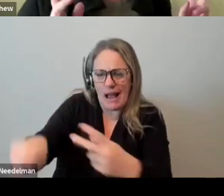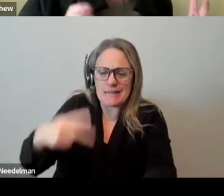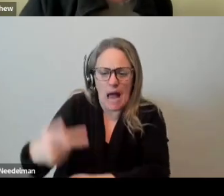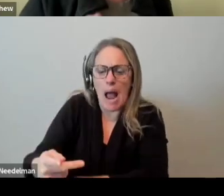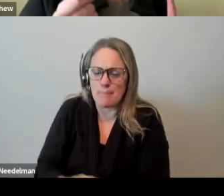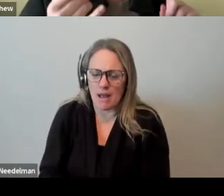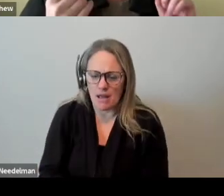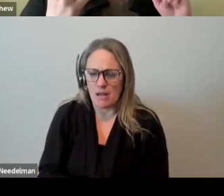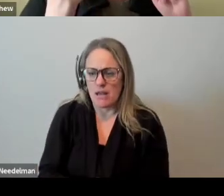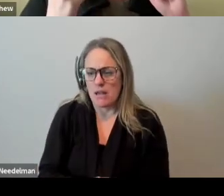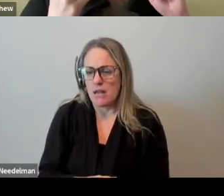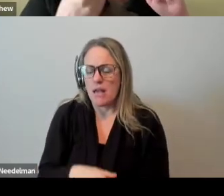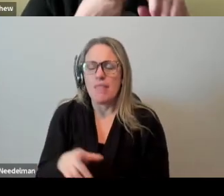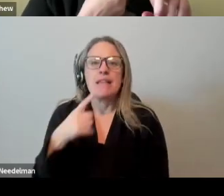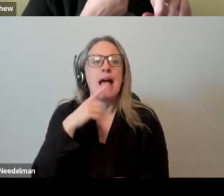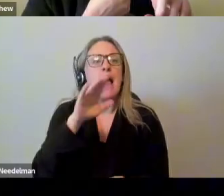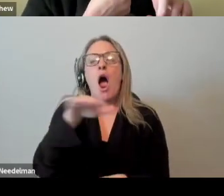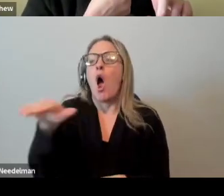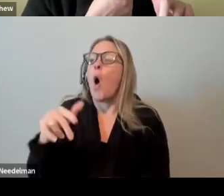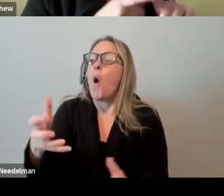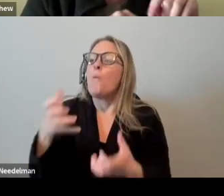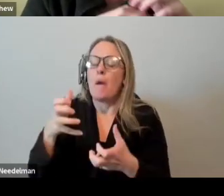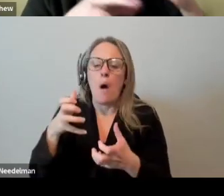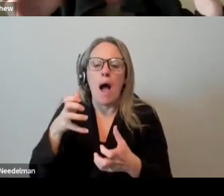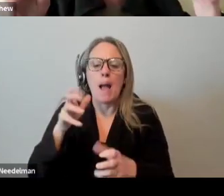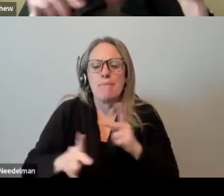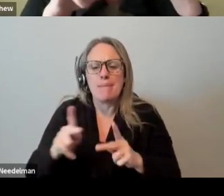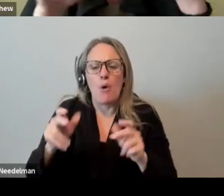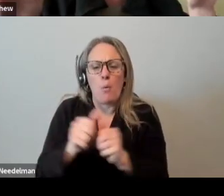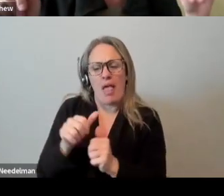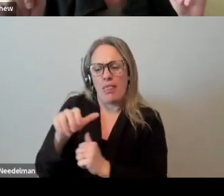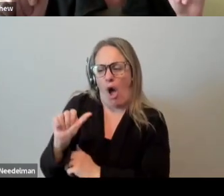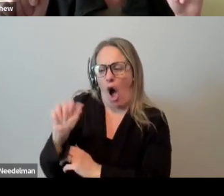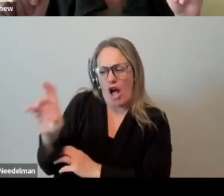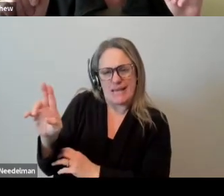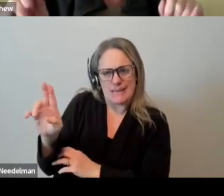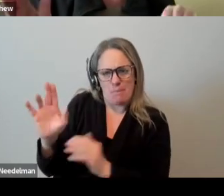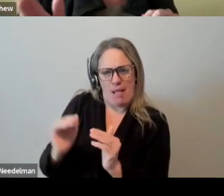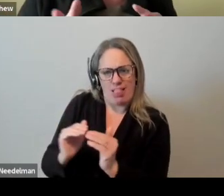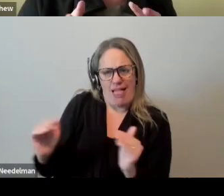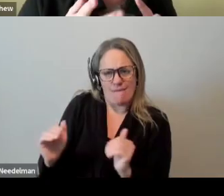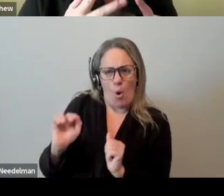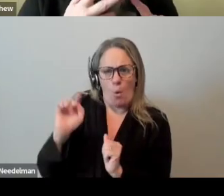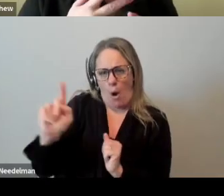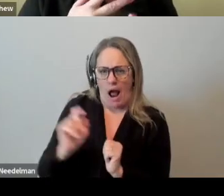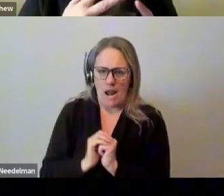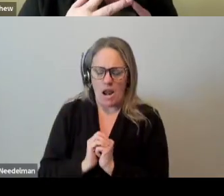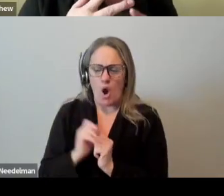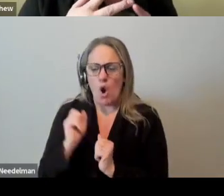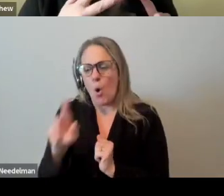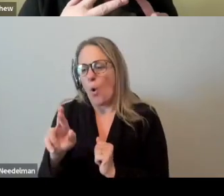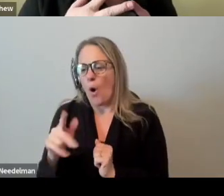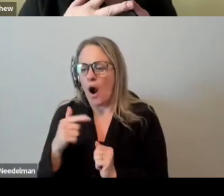people who have autism level one for this sort of university study that we're doing or we want below the knee